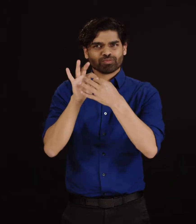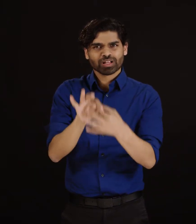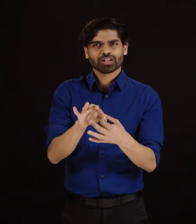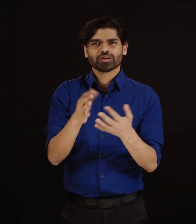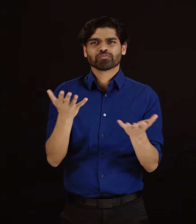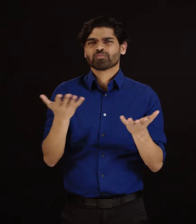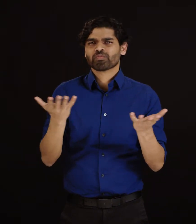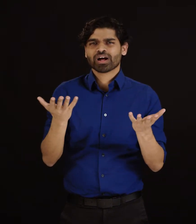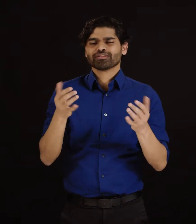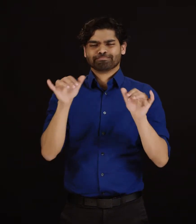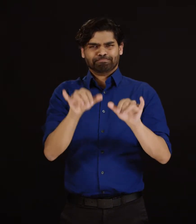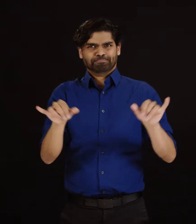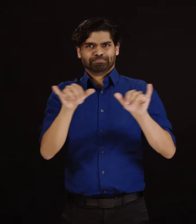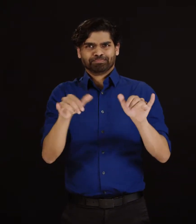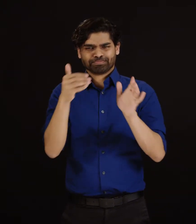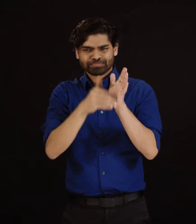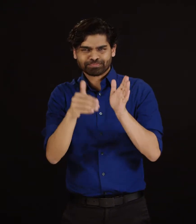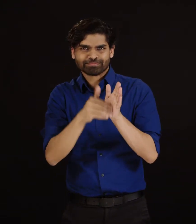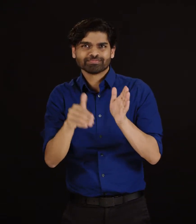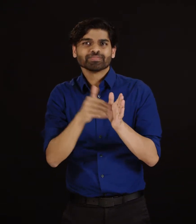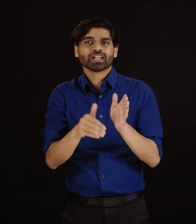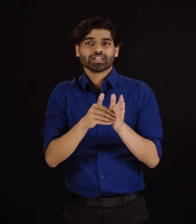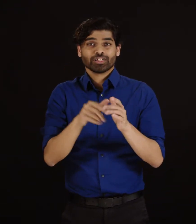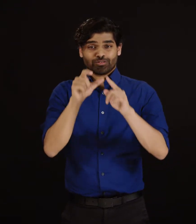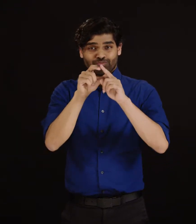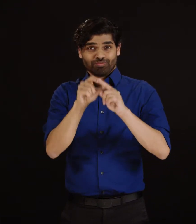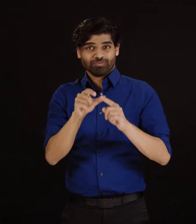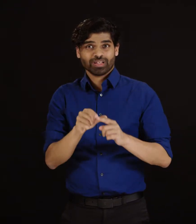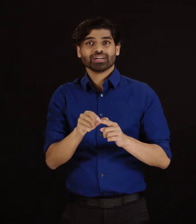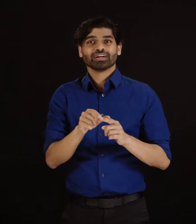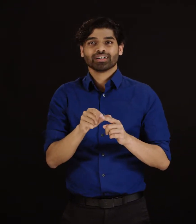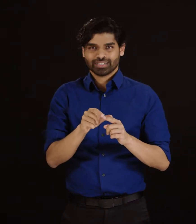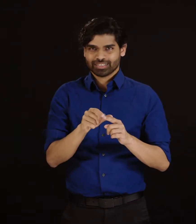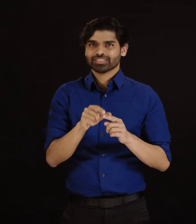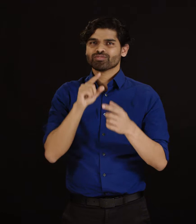there will be key terms that are important to know.